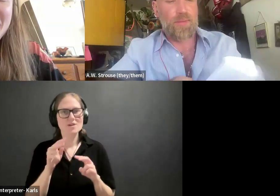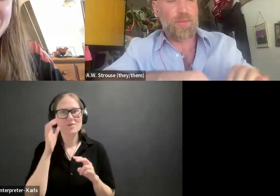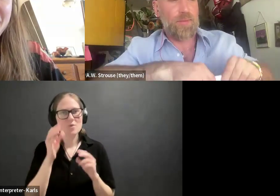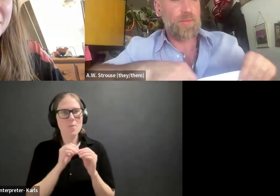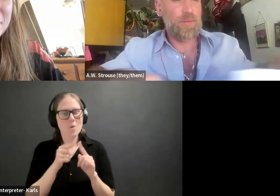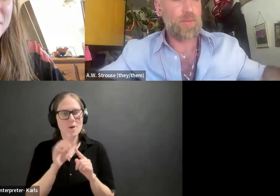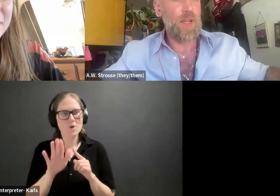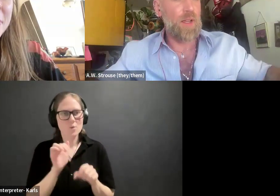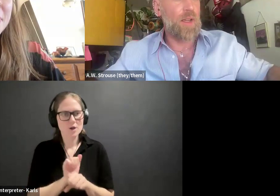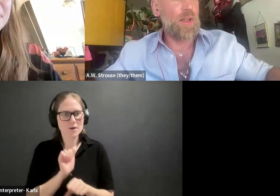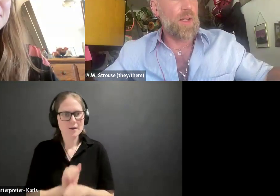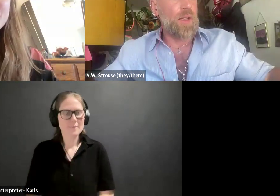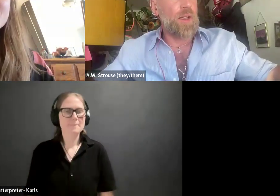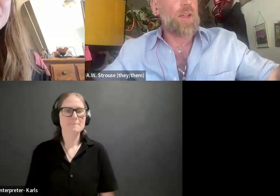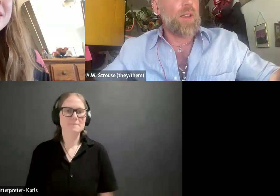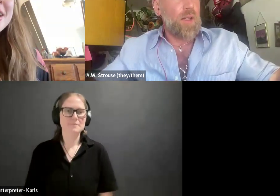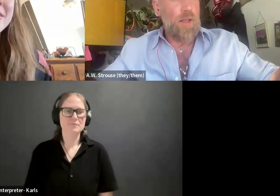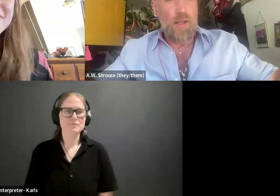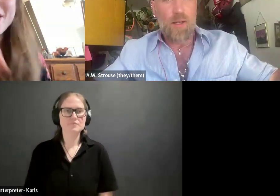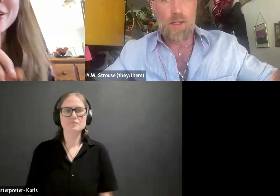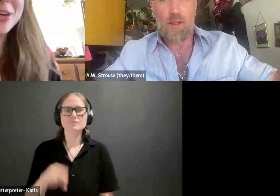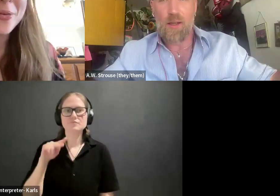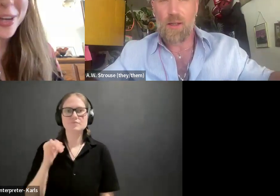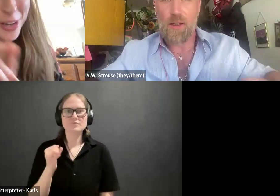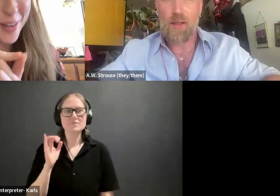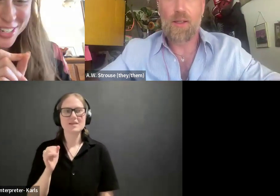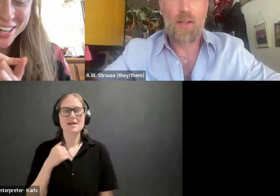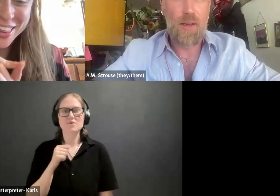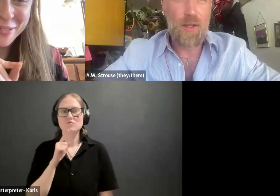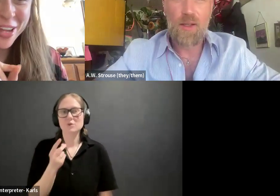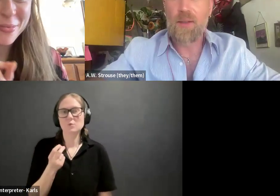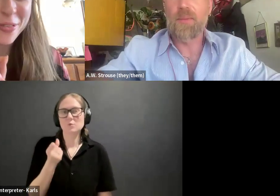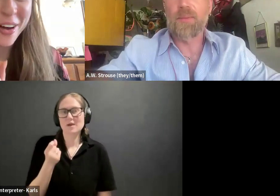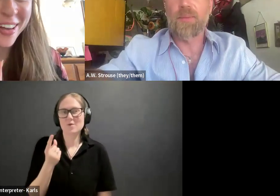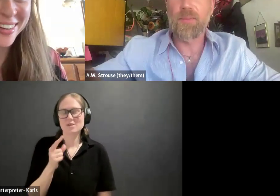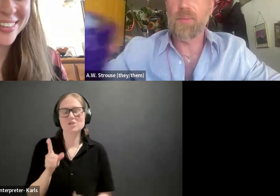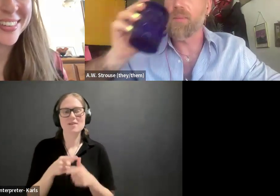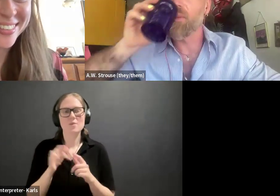Um, PJ, we can take a very quick question, and then we can move on.